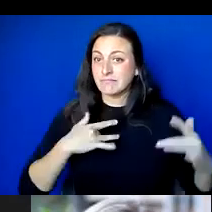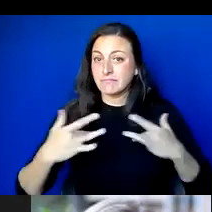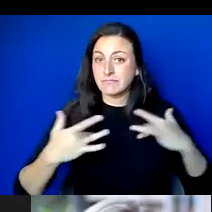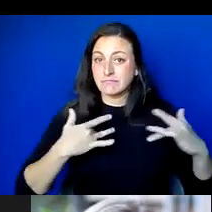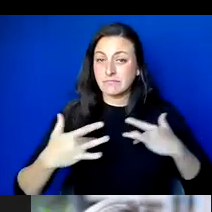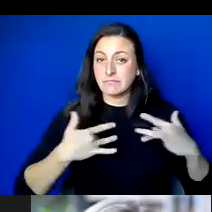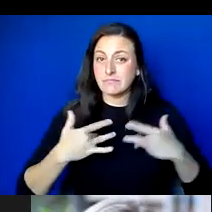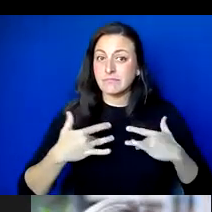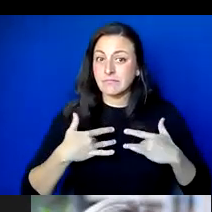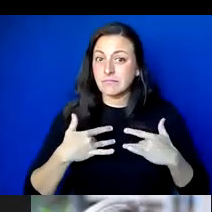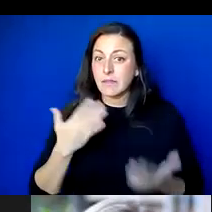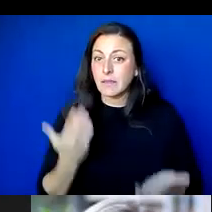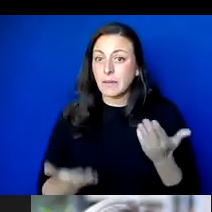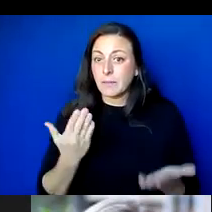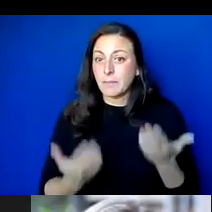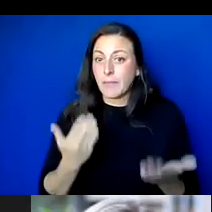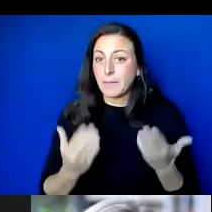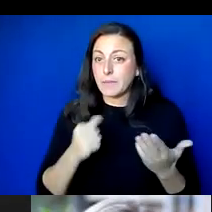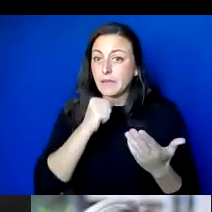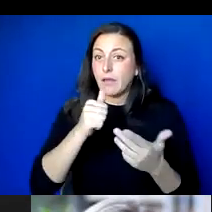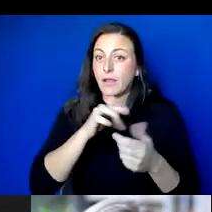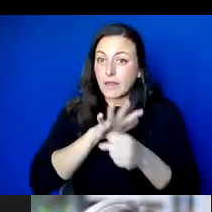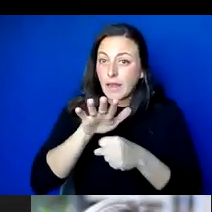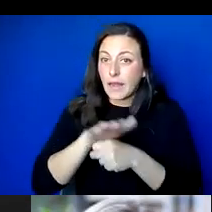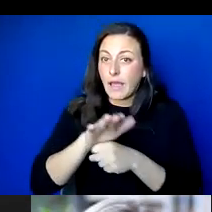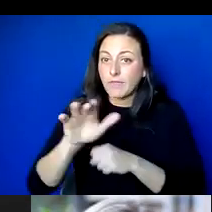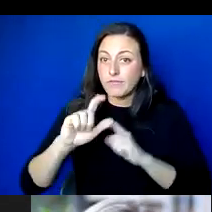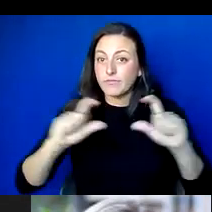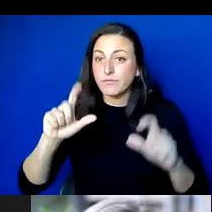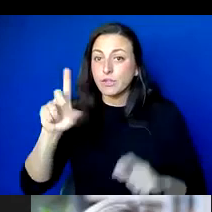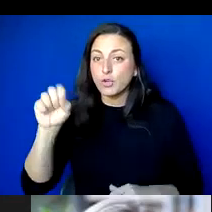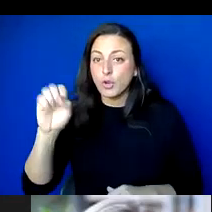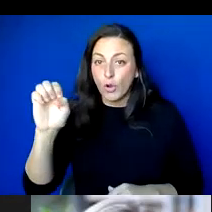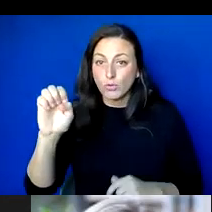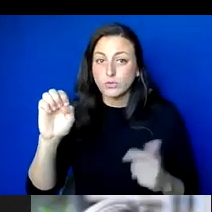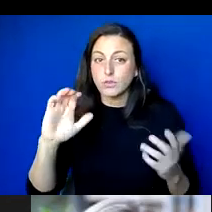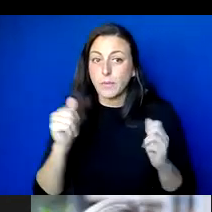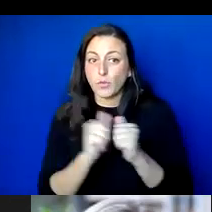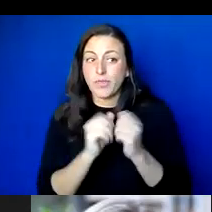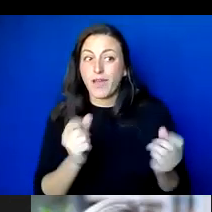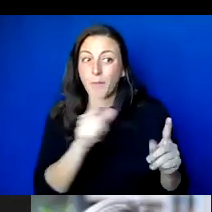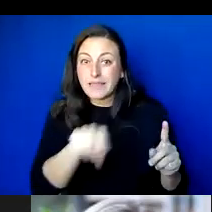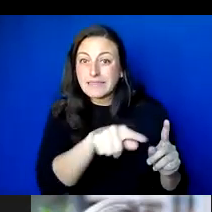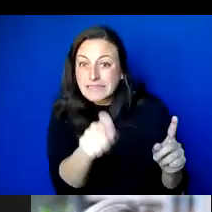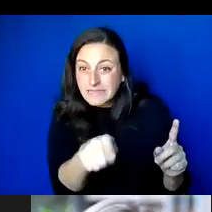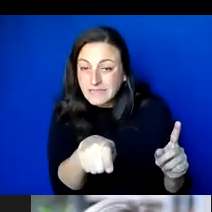fewer doses than the demand so our supply would be short - a bit like we're in with the vaccines.